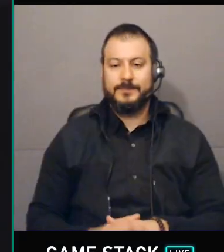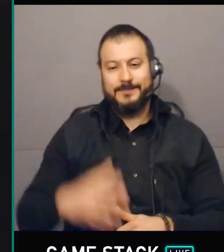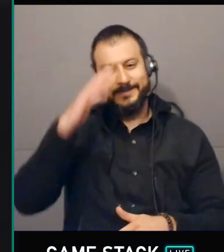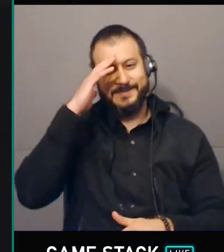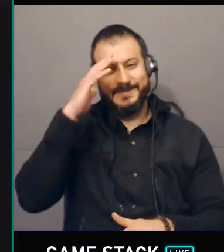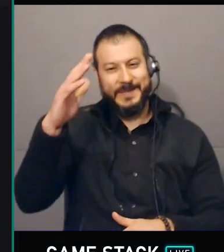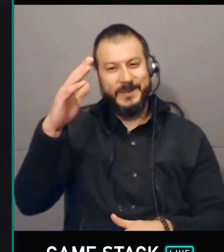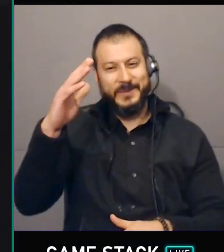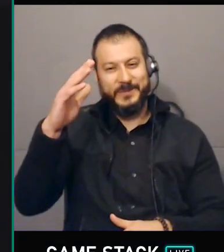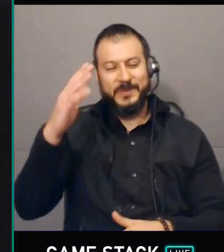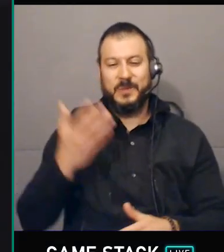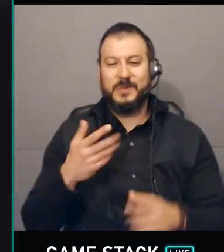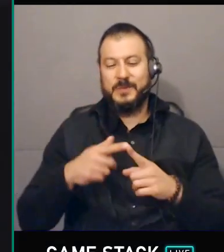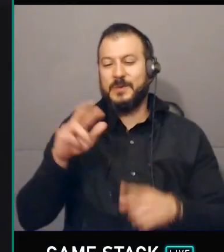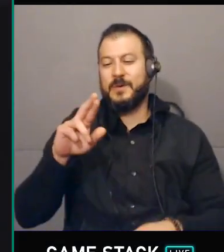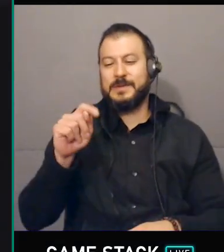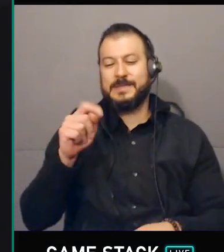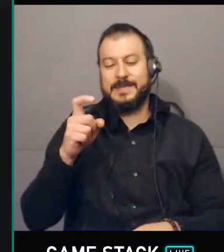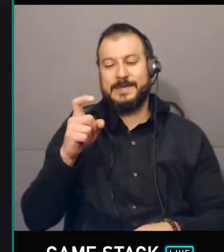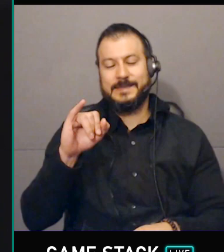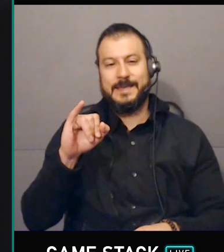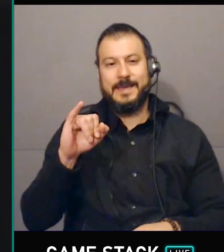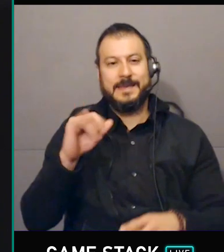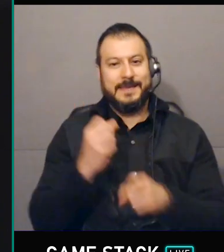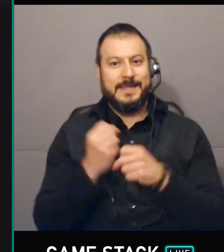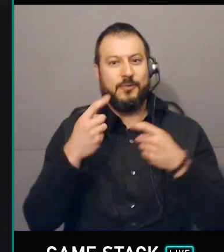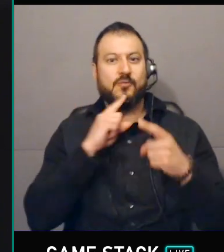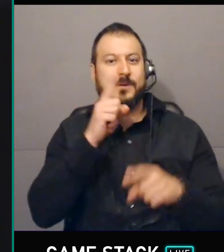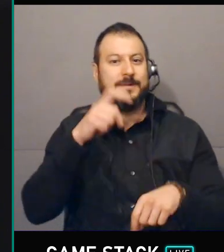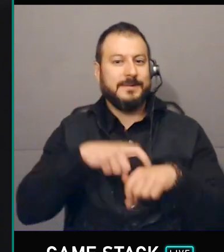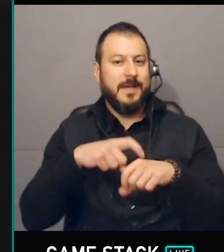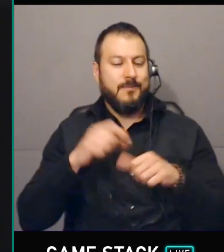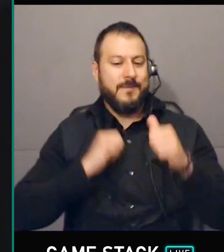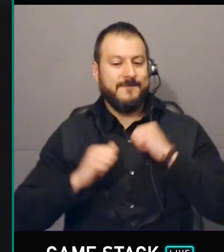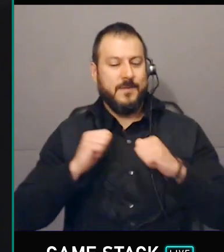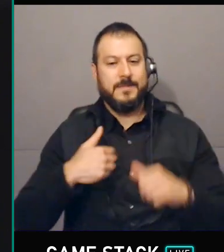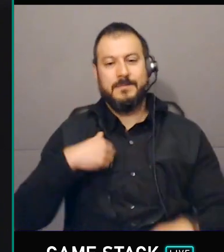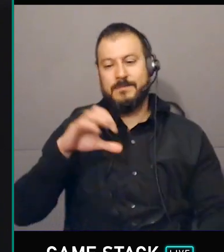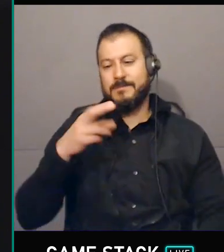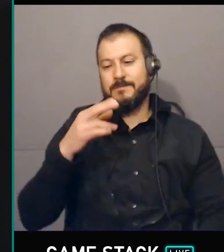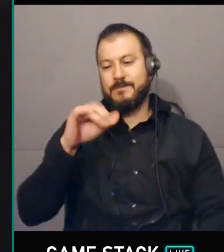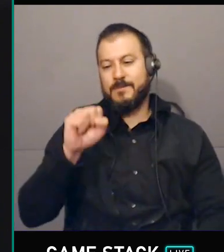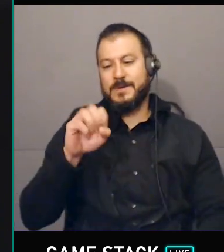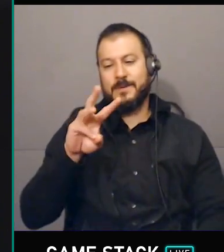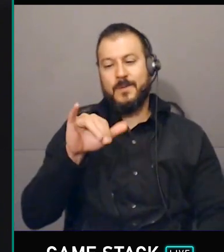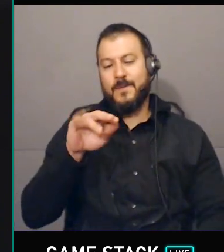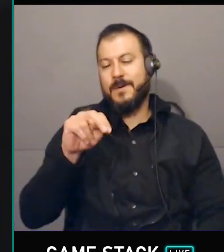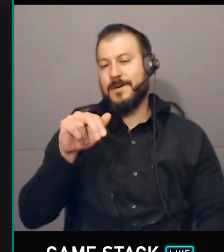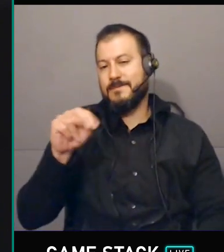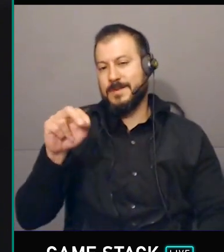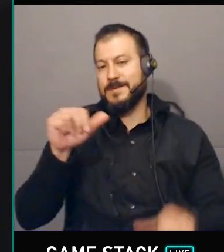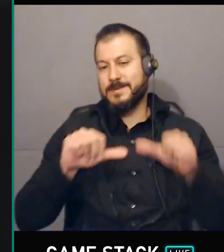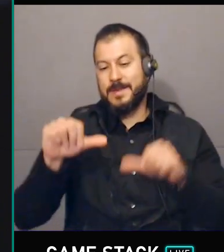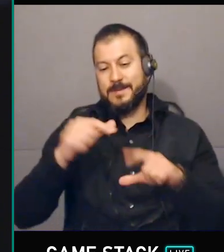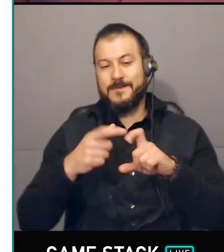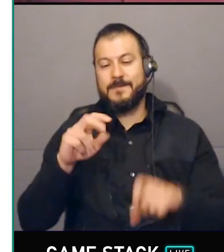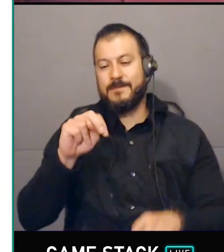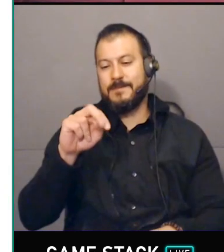Hello, welcome to RTXDI: Details on Achieving Real-time Performance. I'm Chris Wyman, a Principle Research Scientist at NVIDIA.